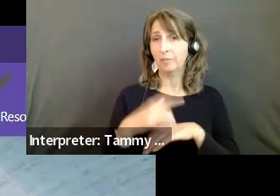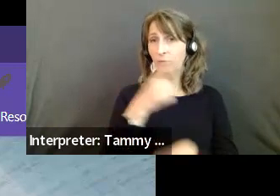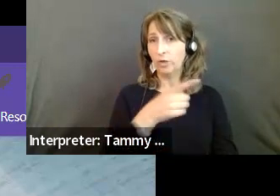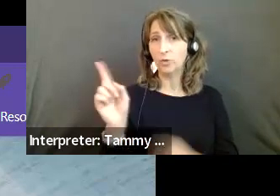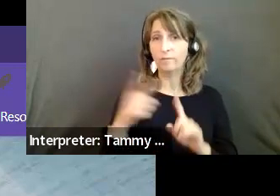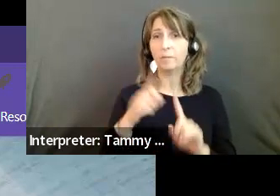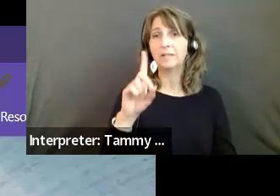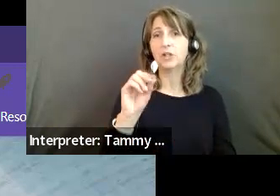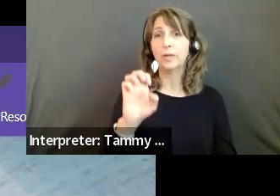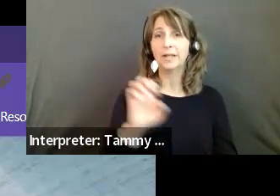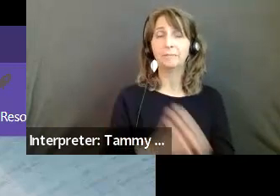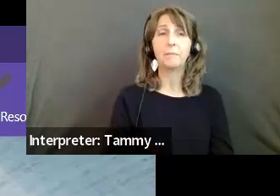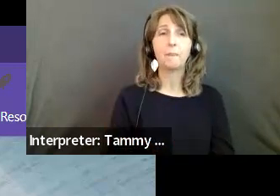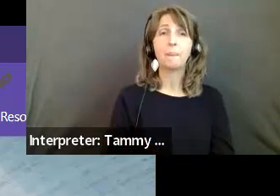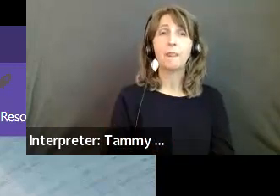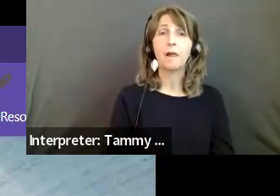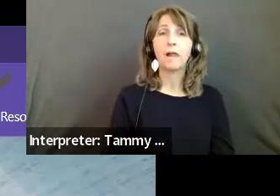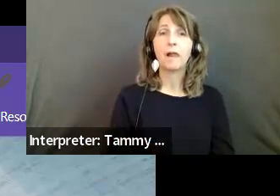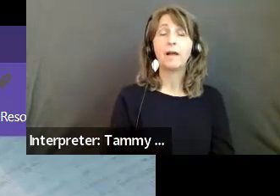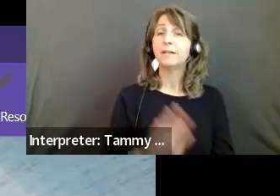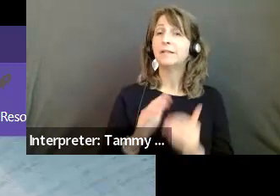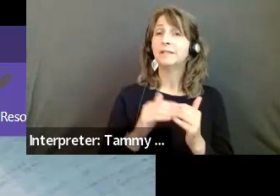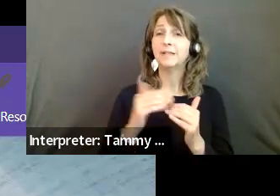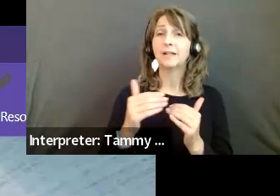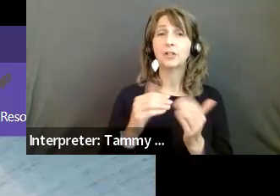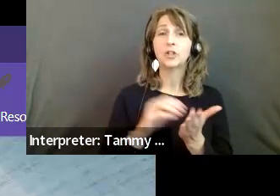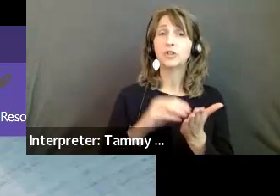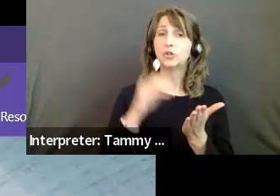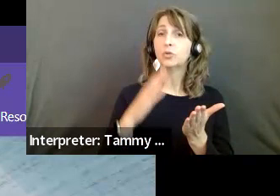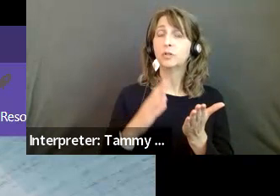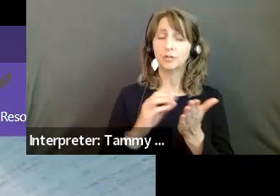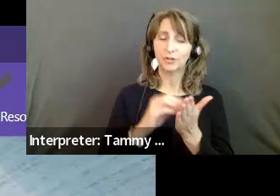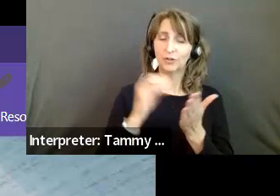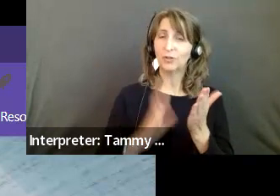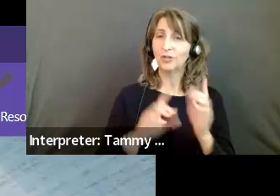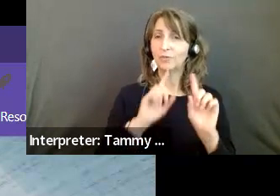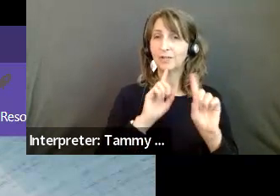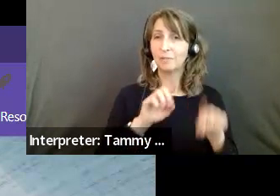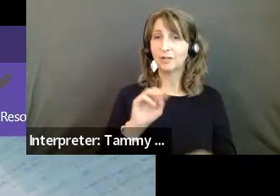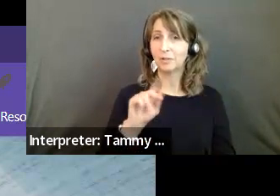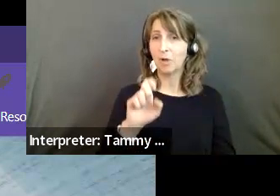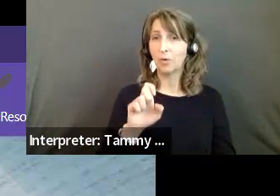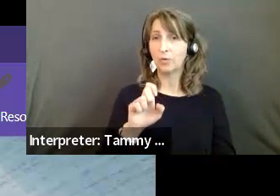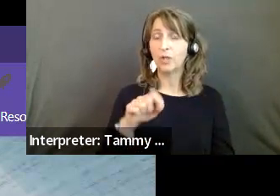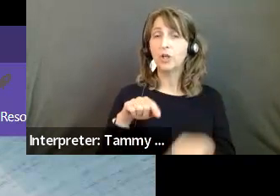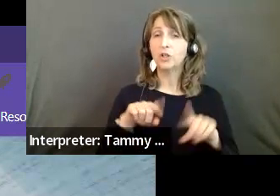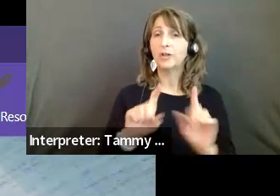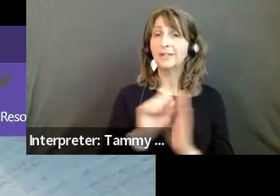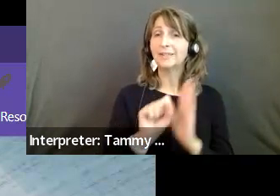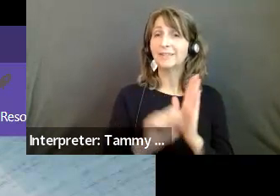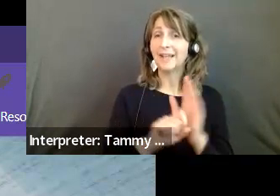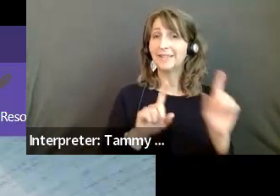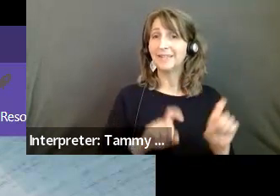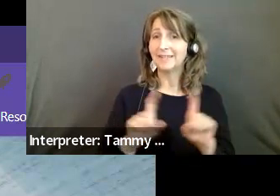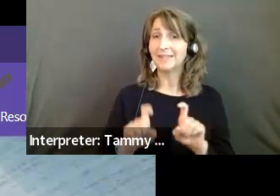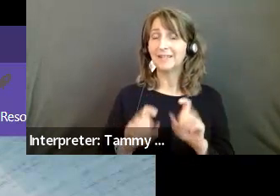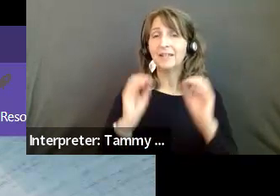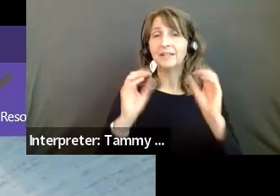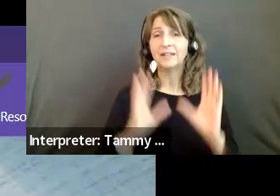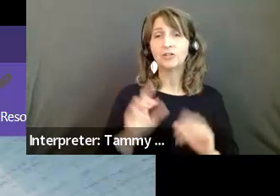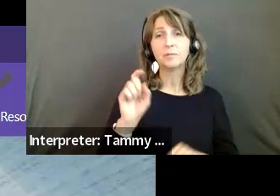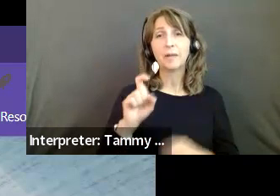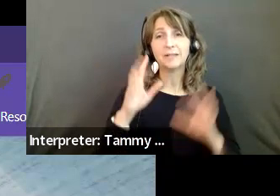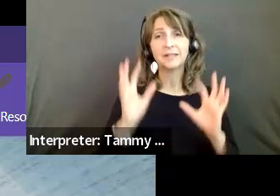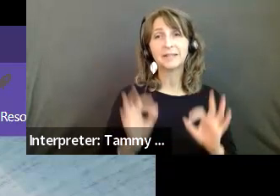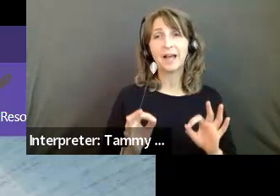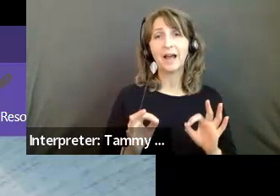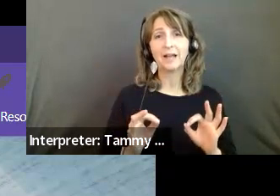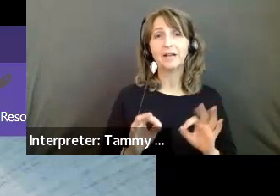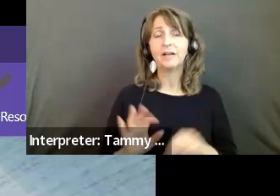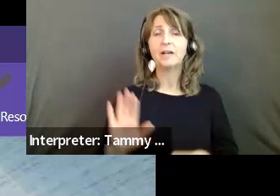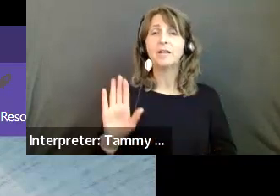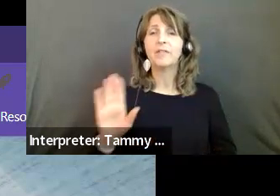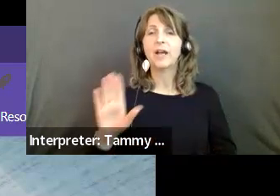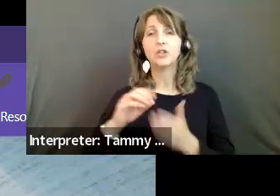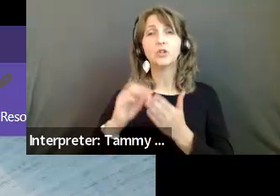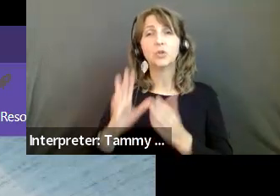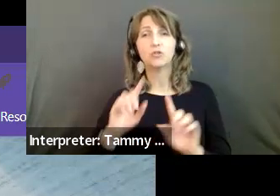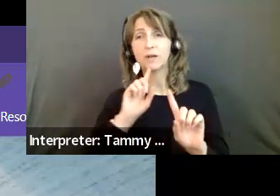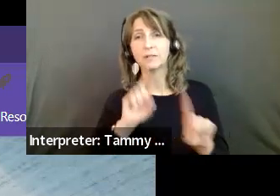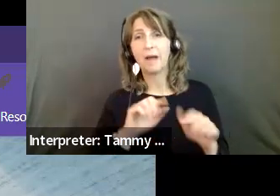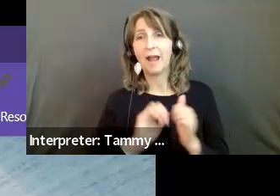Alright, so the next thing is a student response mode. So when students are being statewide tested The teachers have to designate what will be their response mode if they are non verbal.